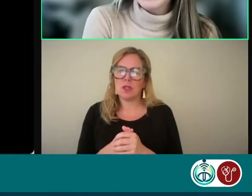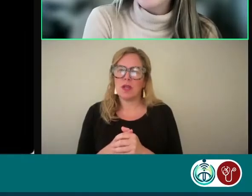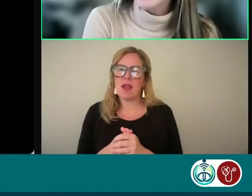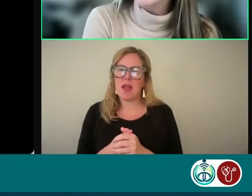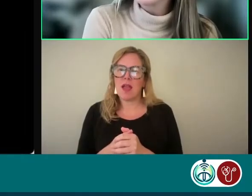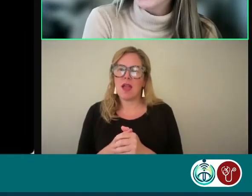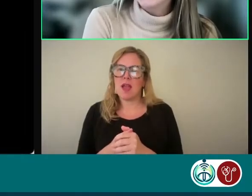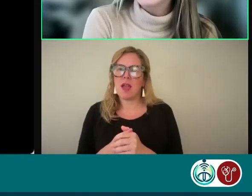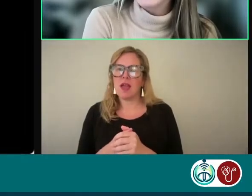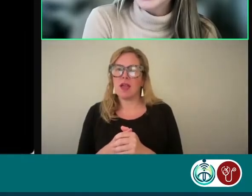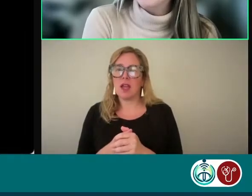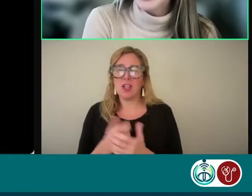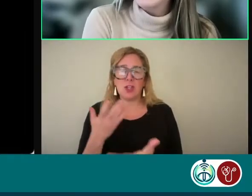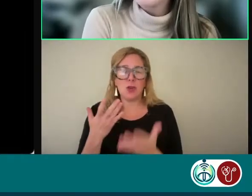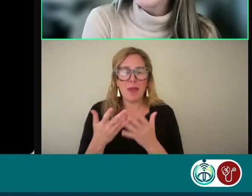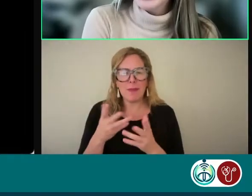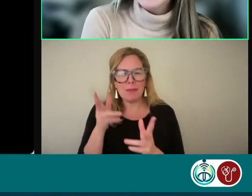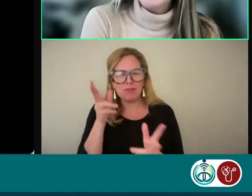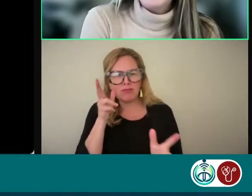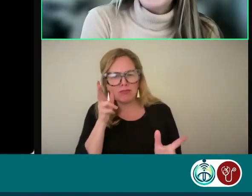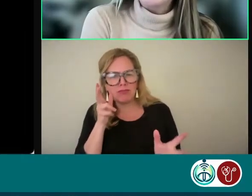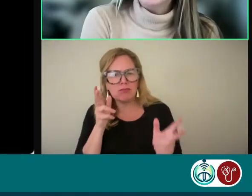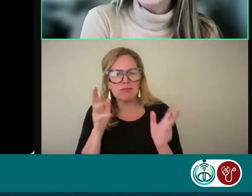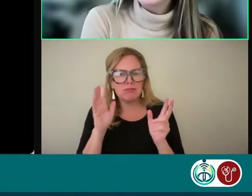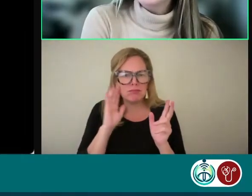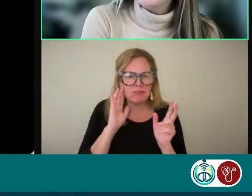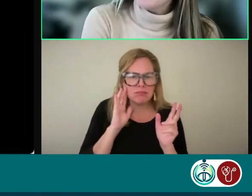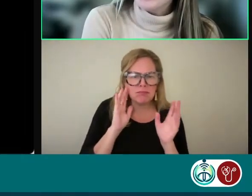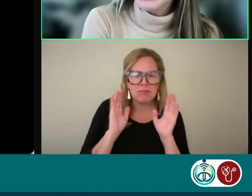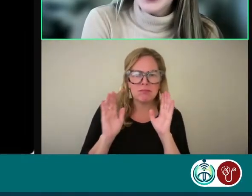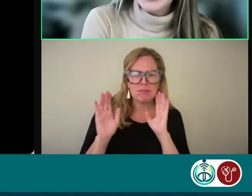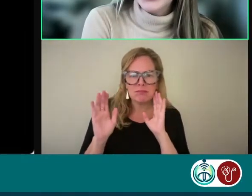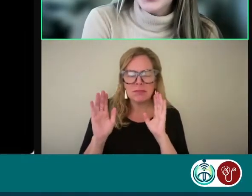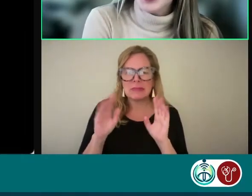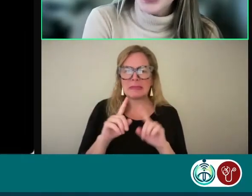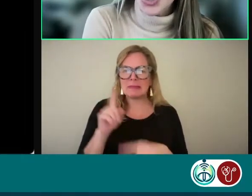and it might be hard to get it right. But I think that the important thing is just to be